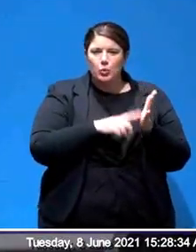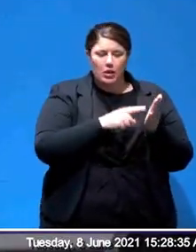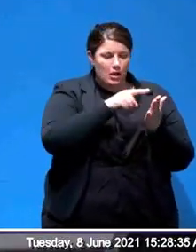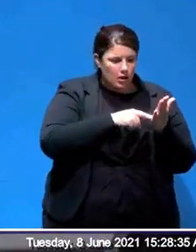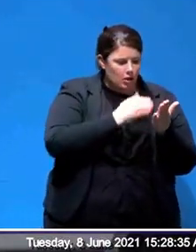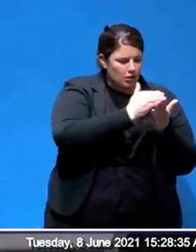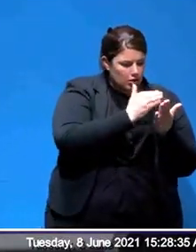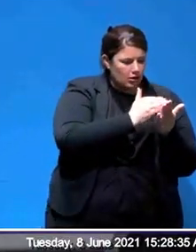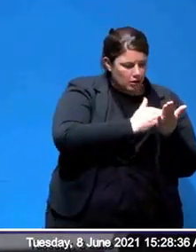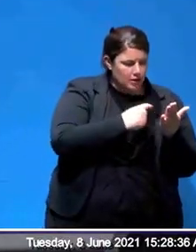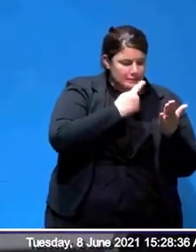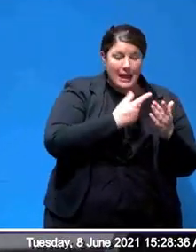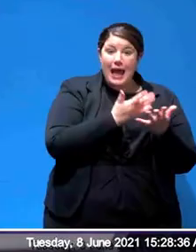RiskMan and how you record.